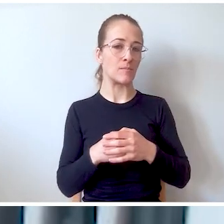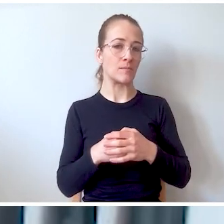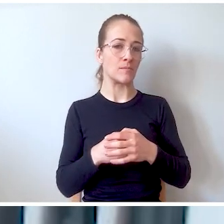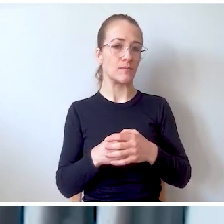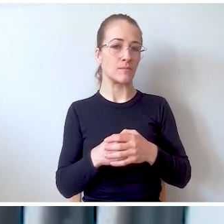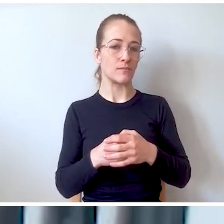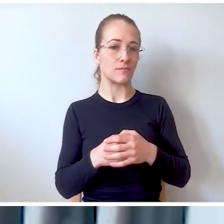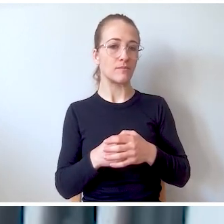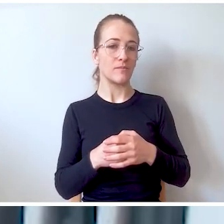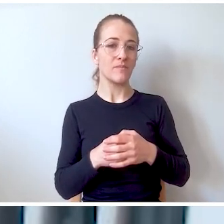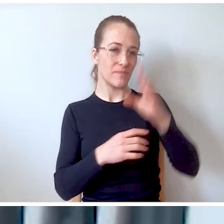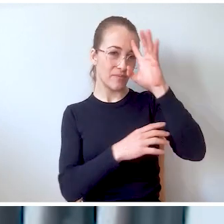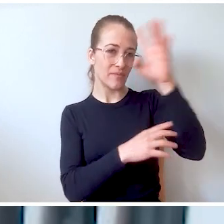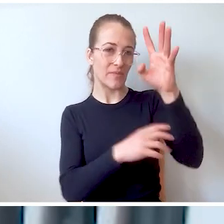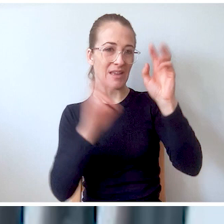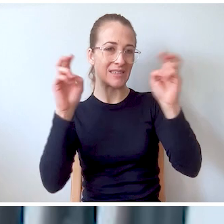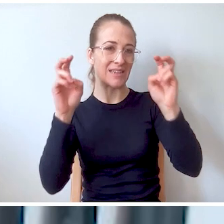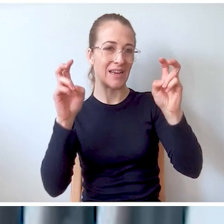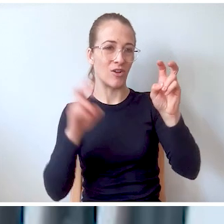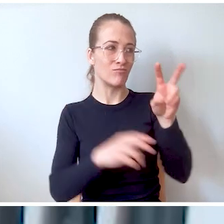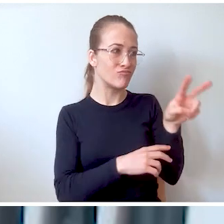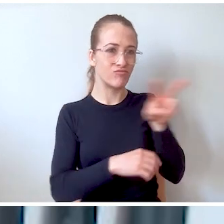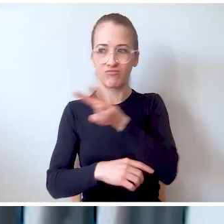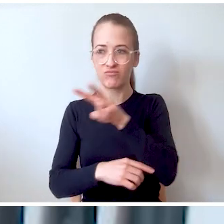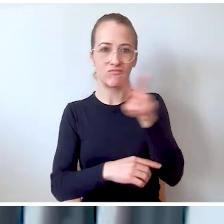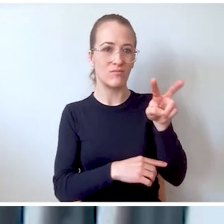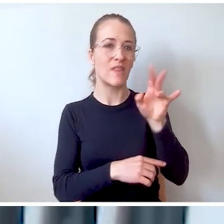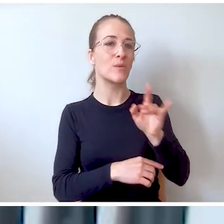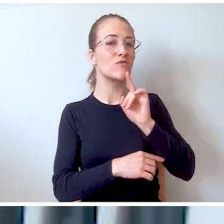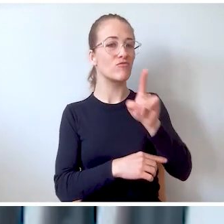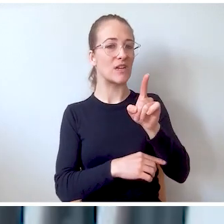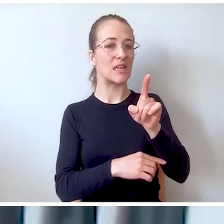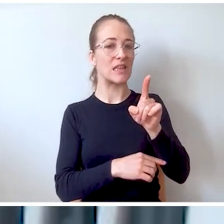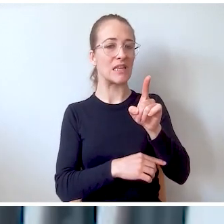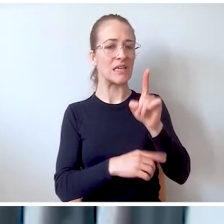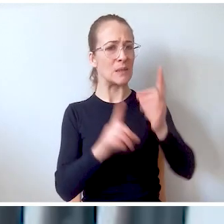generated the title, "Look Both Ways." I know it's a very kind of heavy hitting title